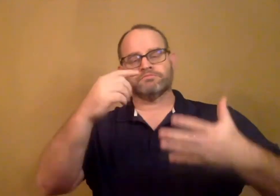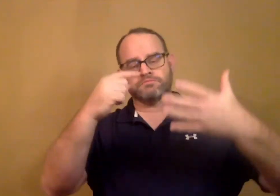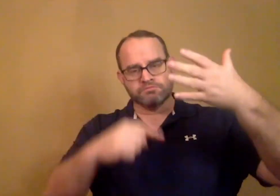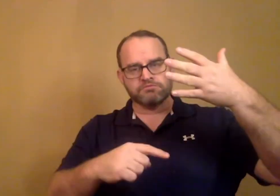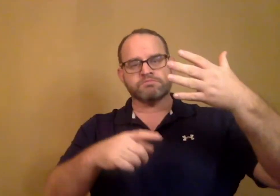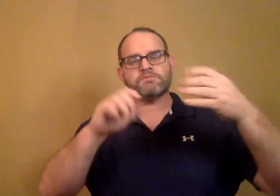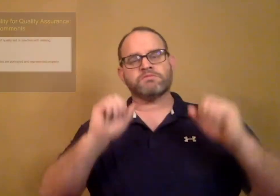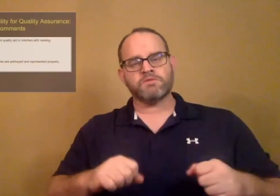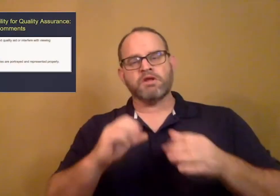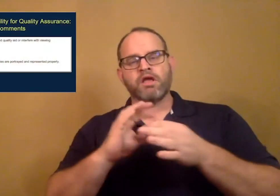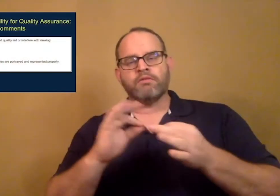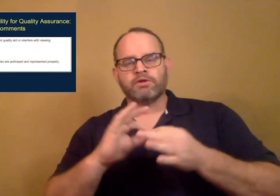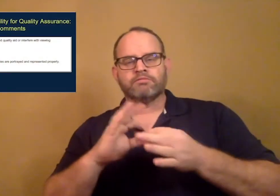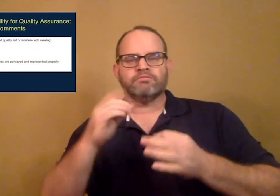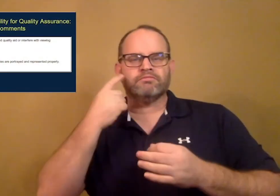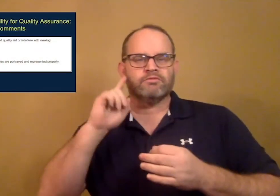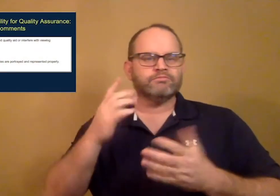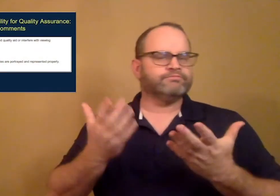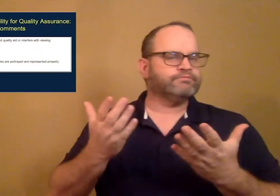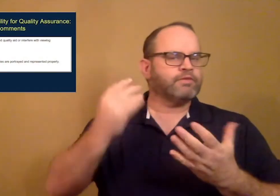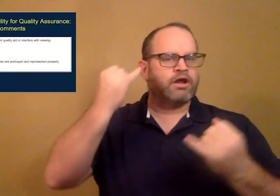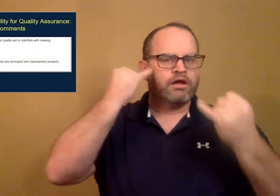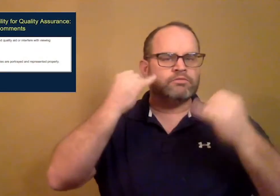You as an evaluator can make comments in the bottom section of the checklist related to those five categories